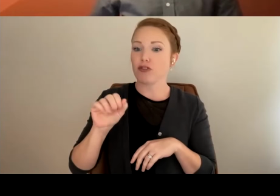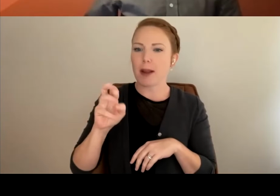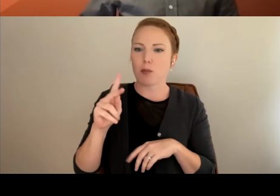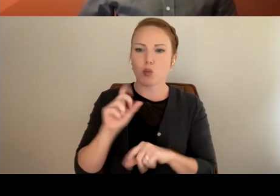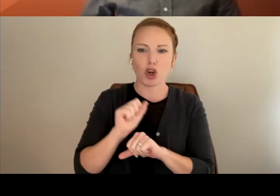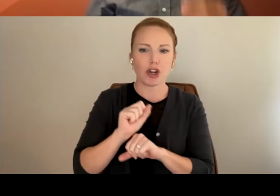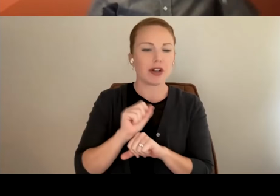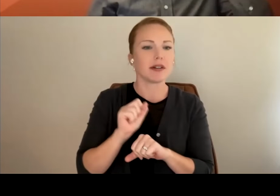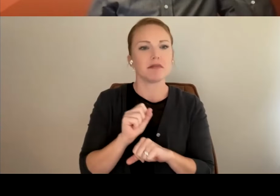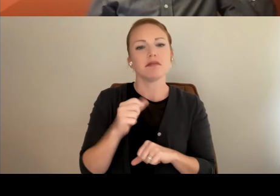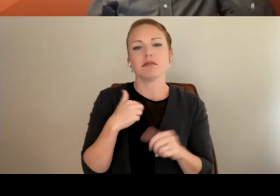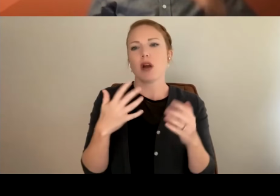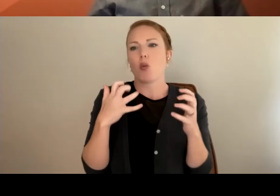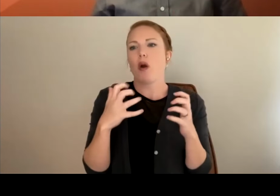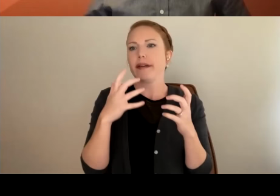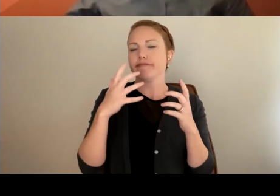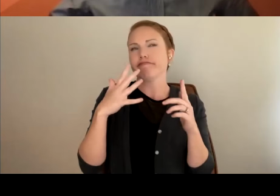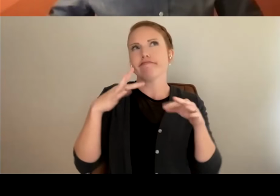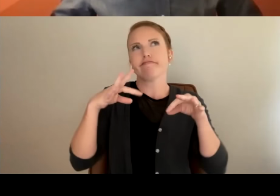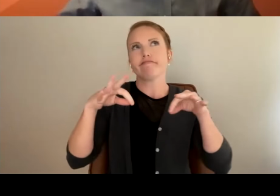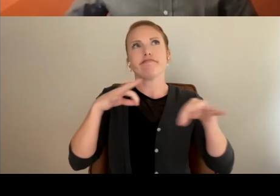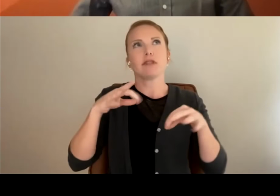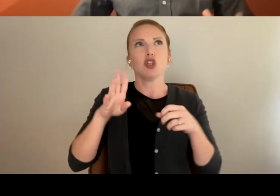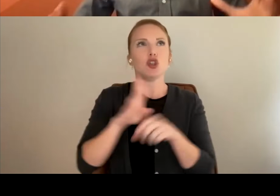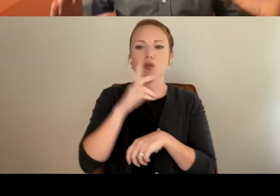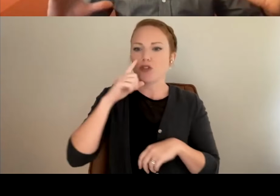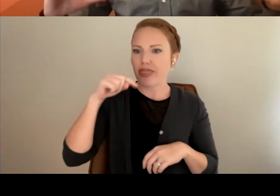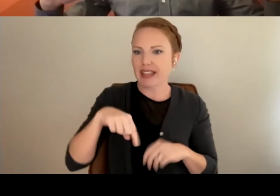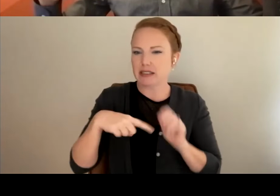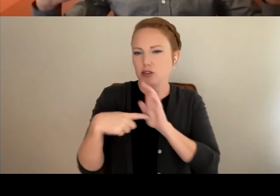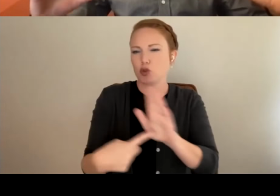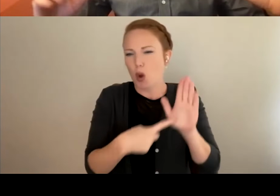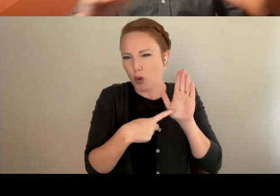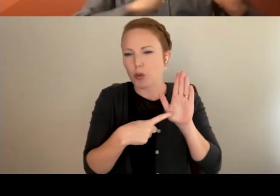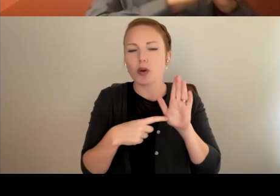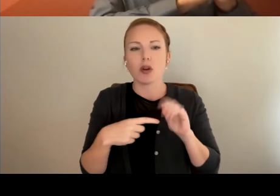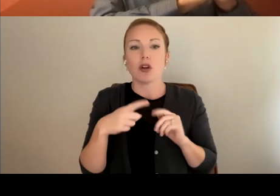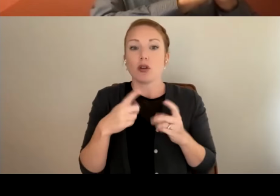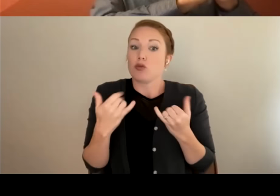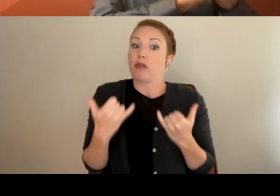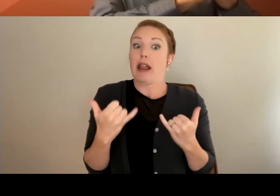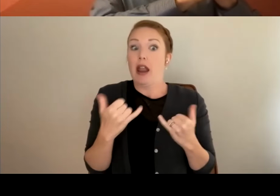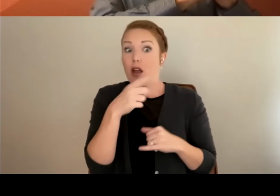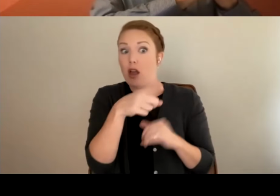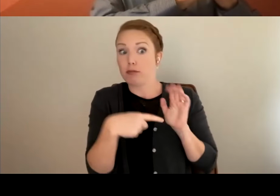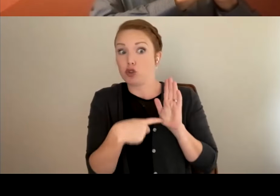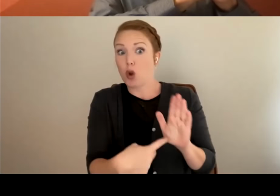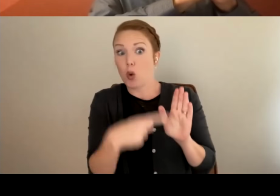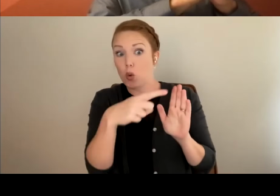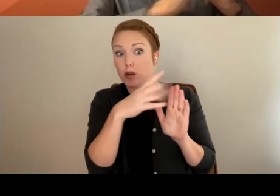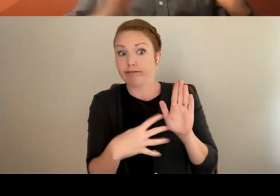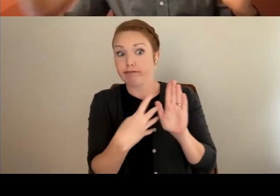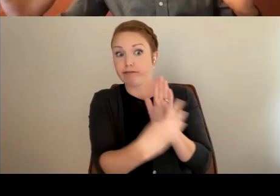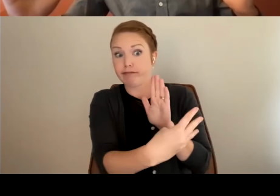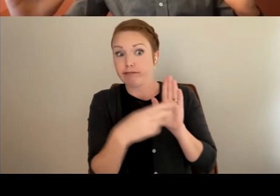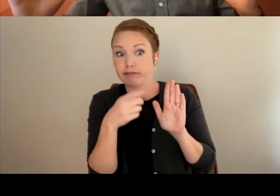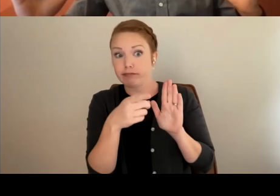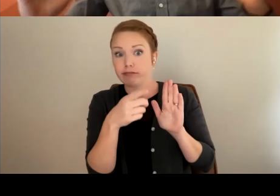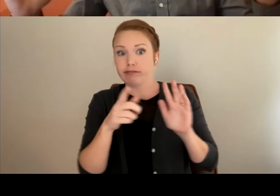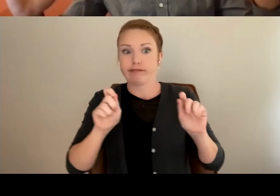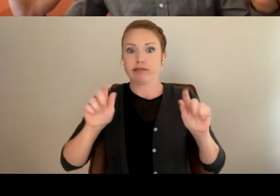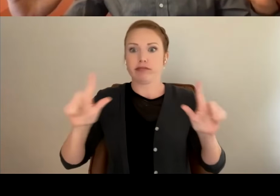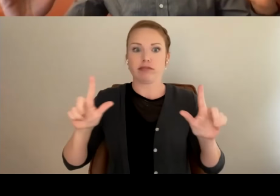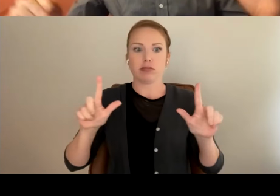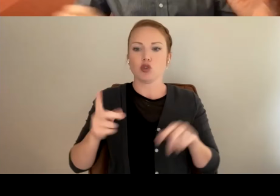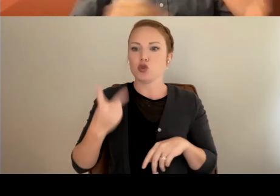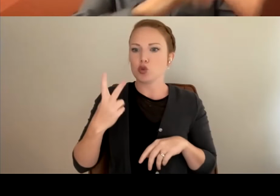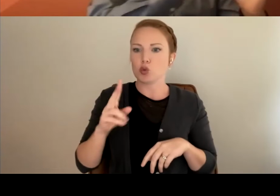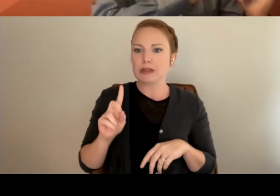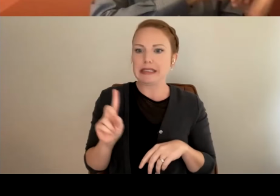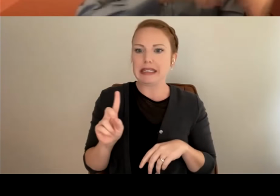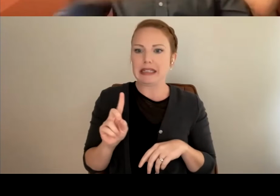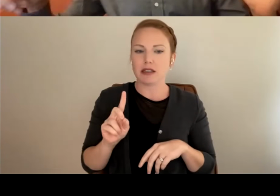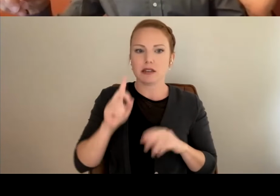of use for this is right now I'm showing a two-dimensional table that goes from left